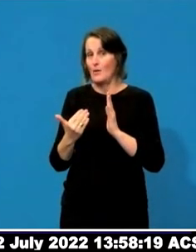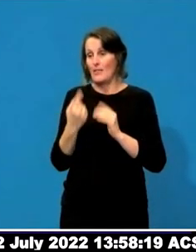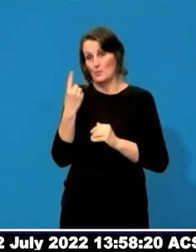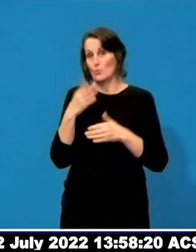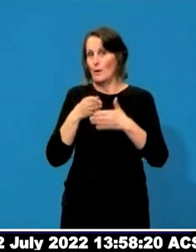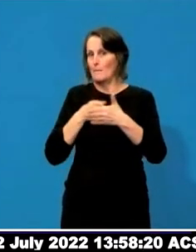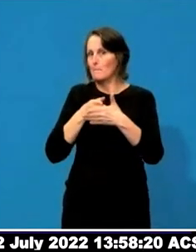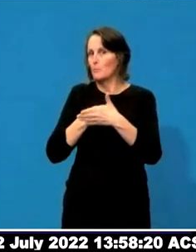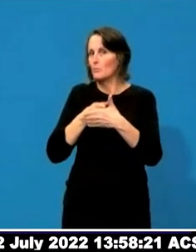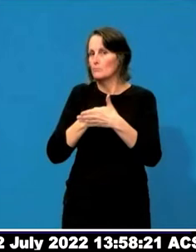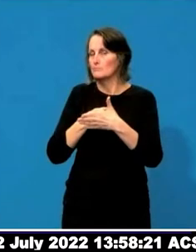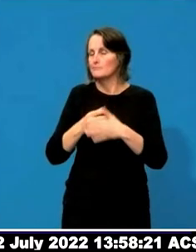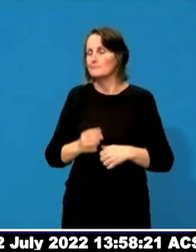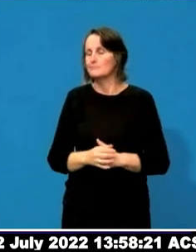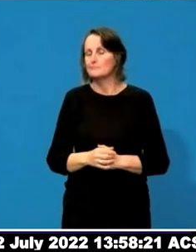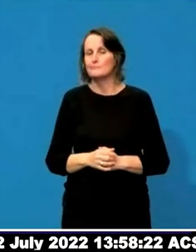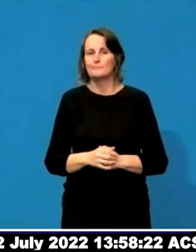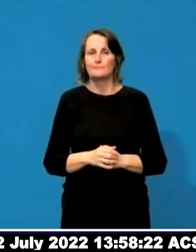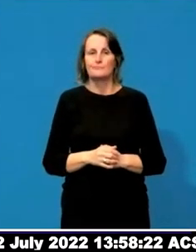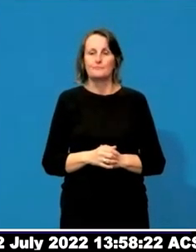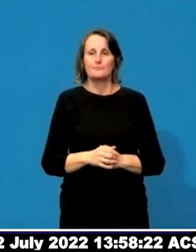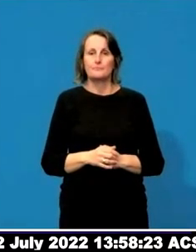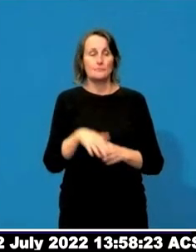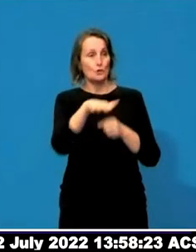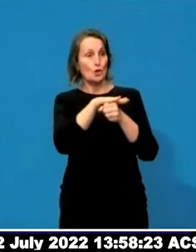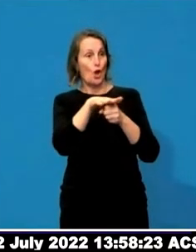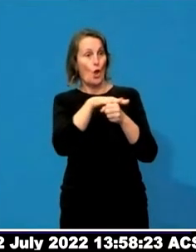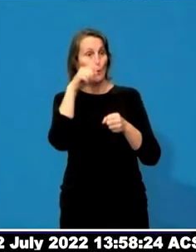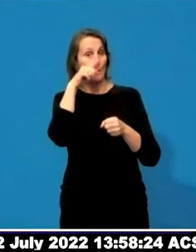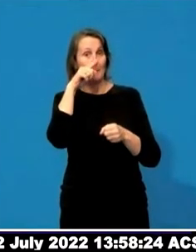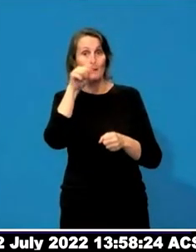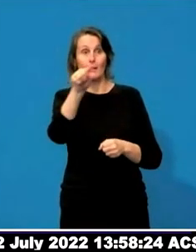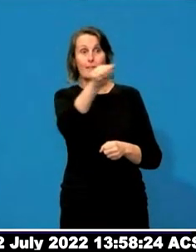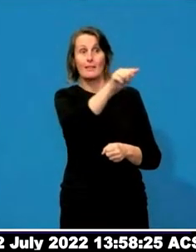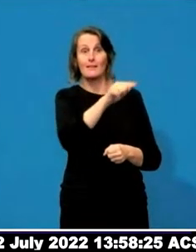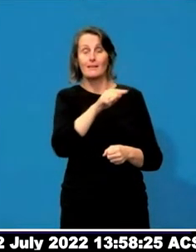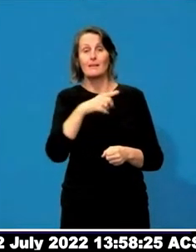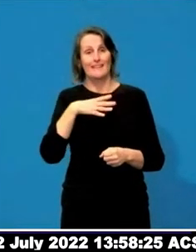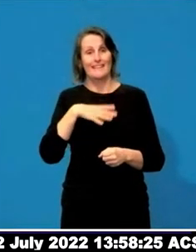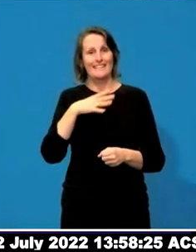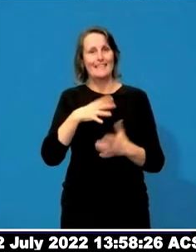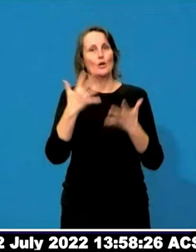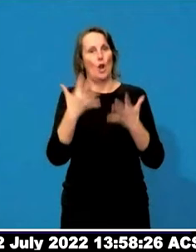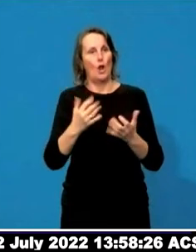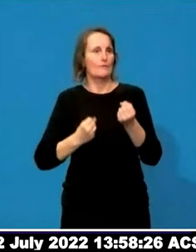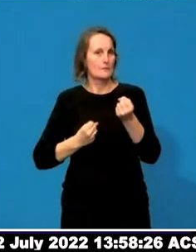I think that local people need a lot of support and mentoring